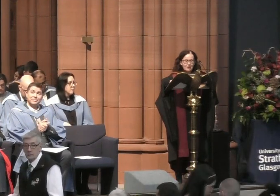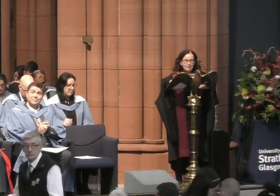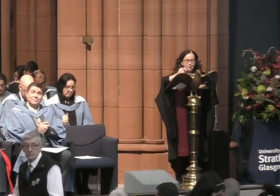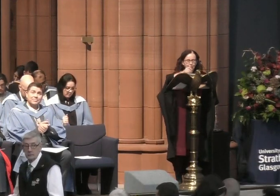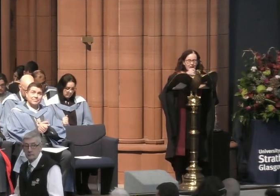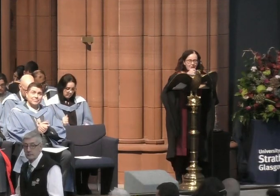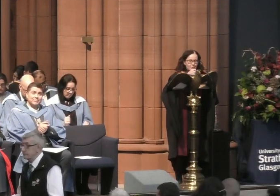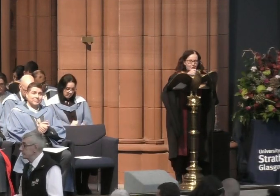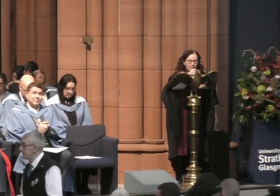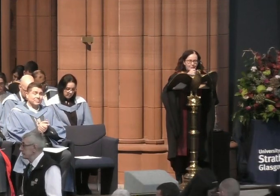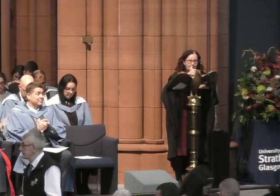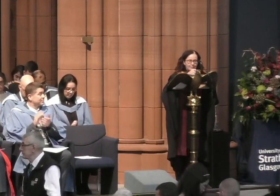Xinyue Xu.